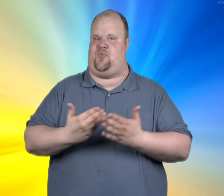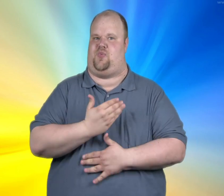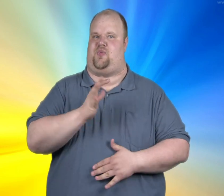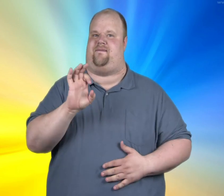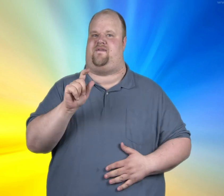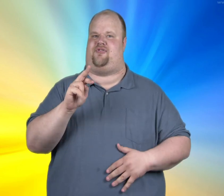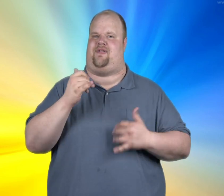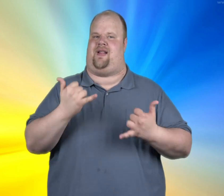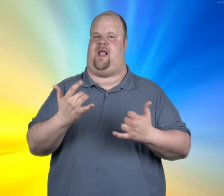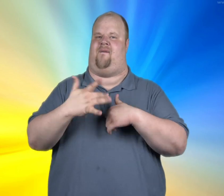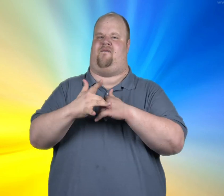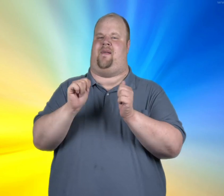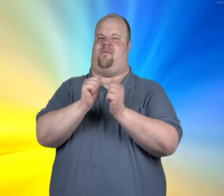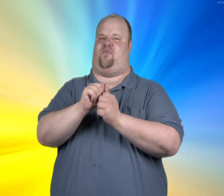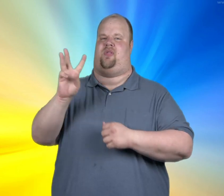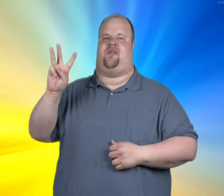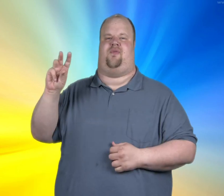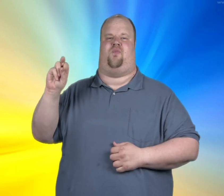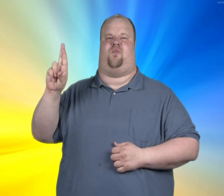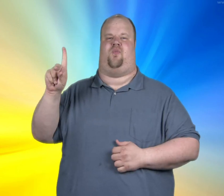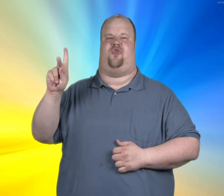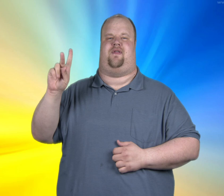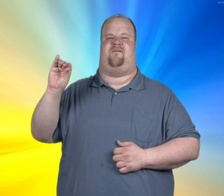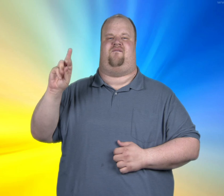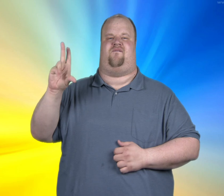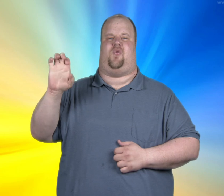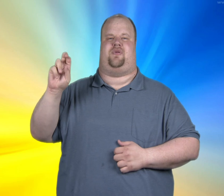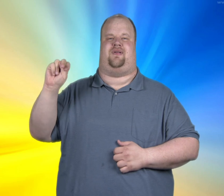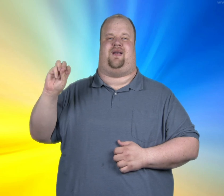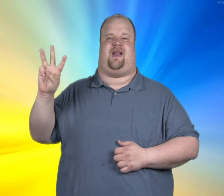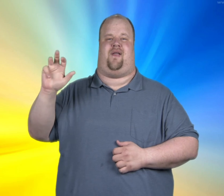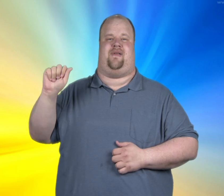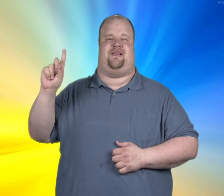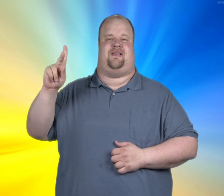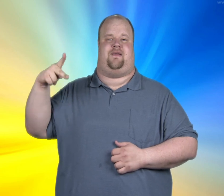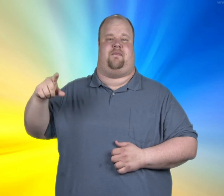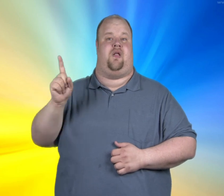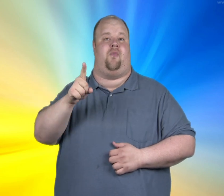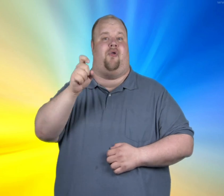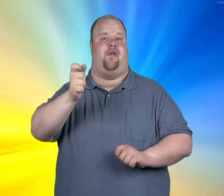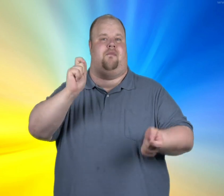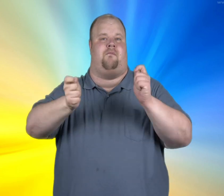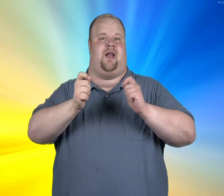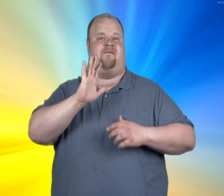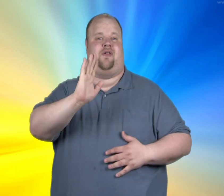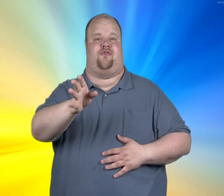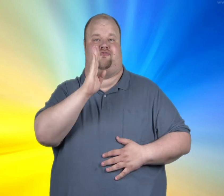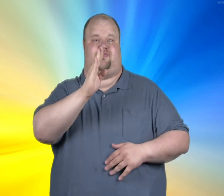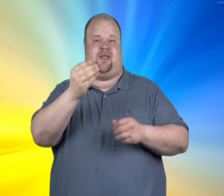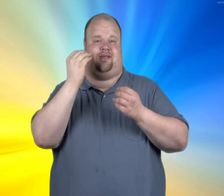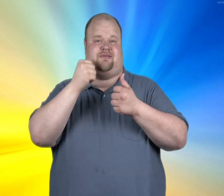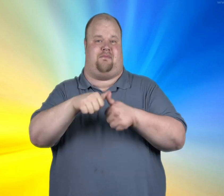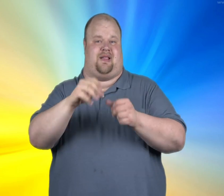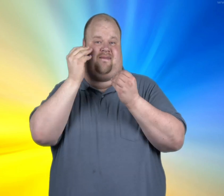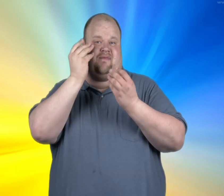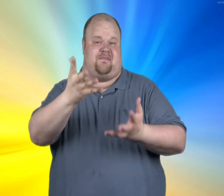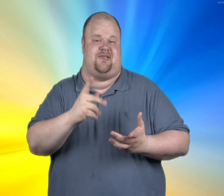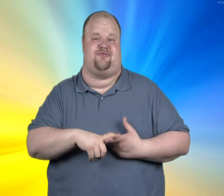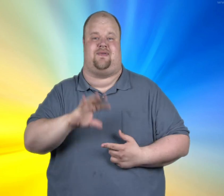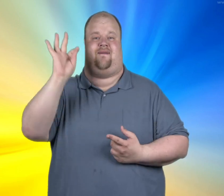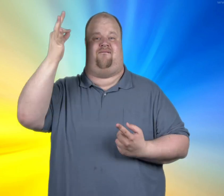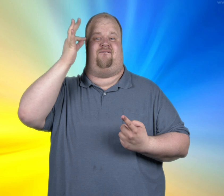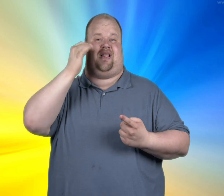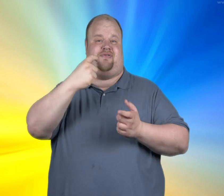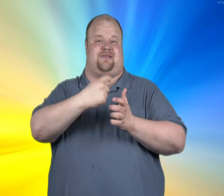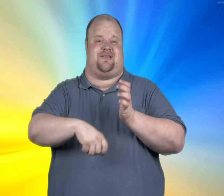A new feature now available with Workforce Now ADP where you can modify your direct deposit, federal tax